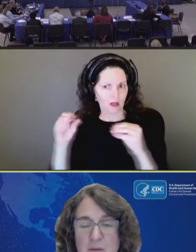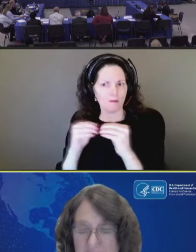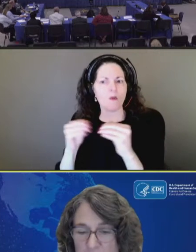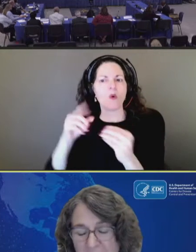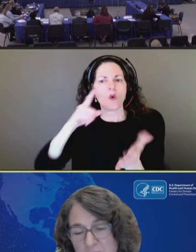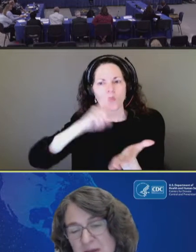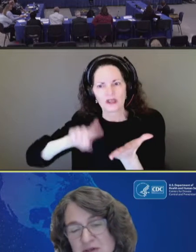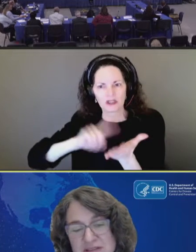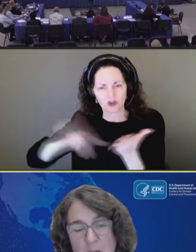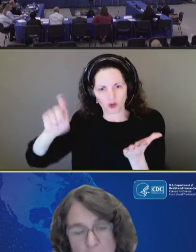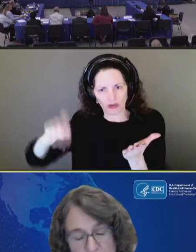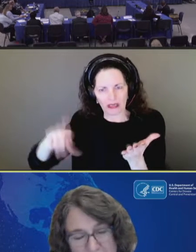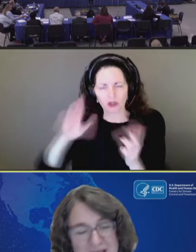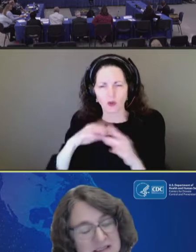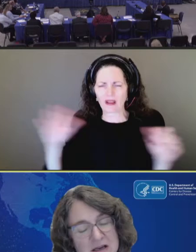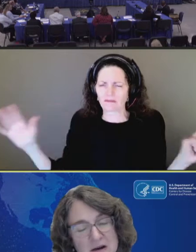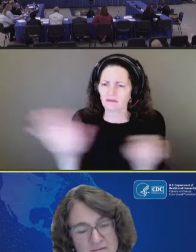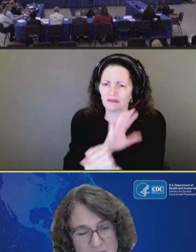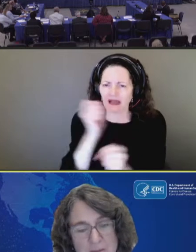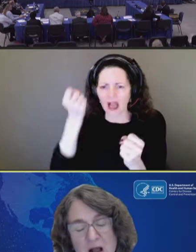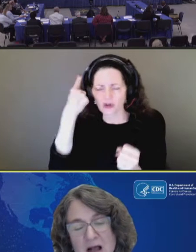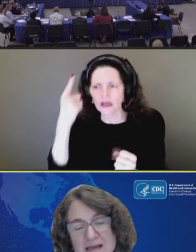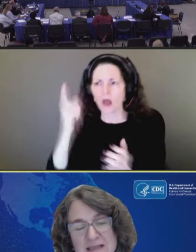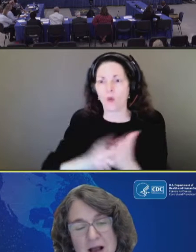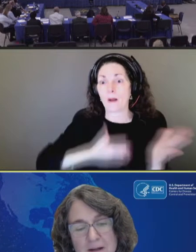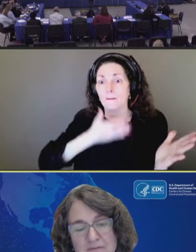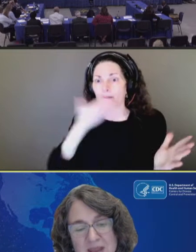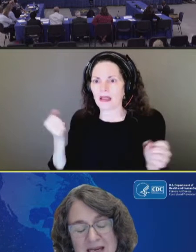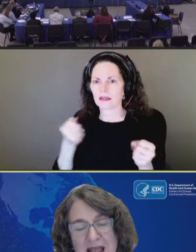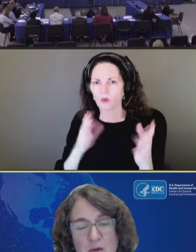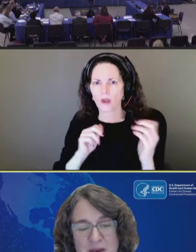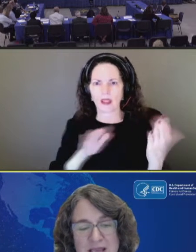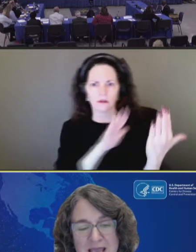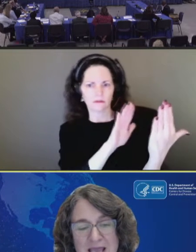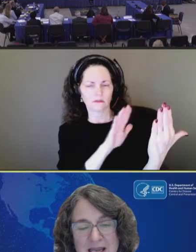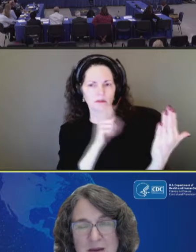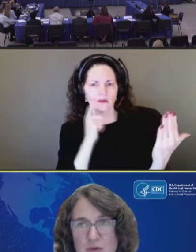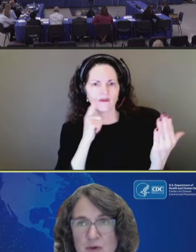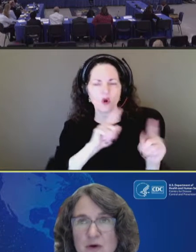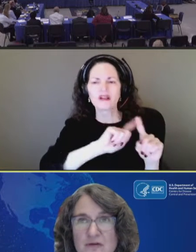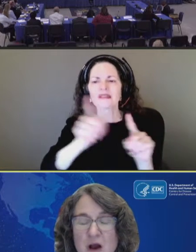you know, medical countermeasures that work best for mpox and how we can improve